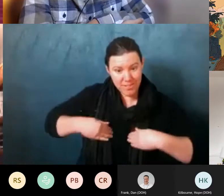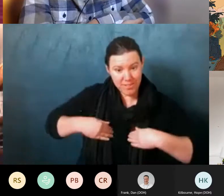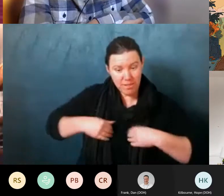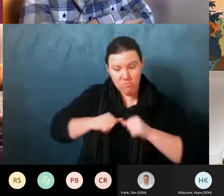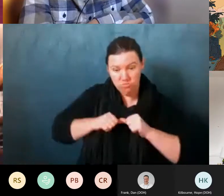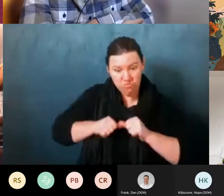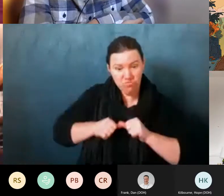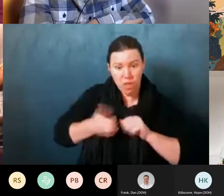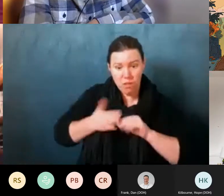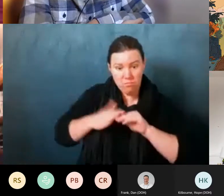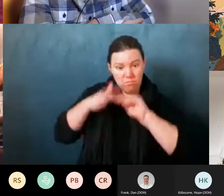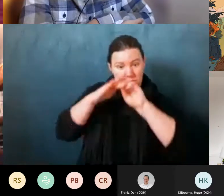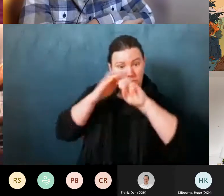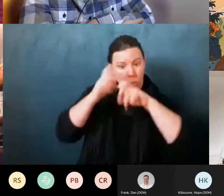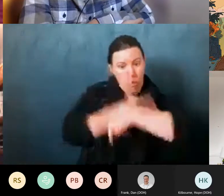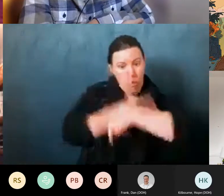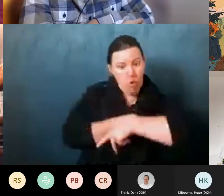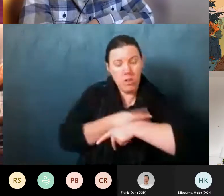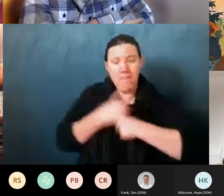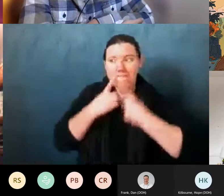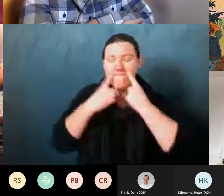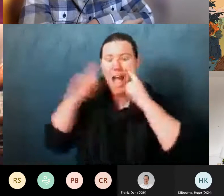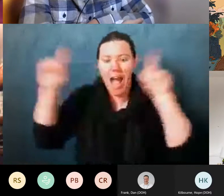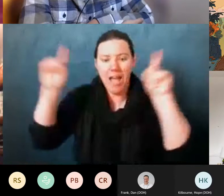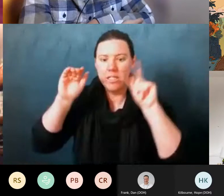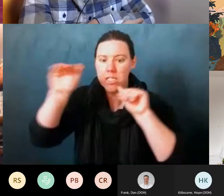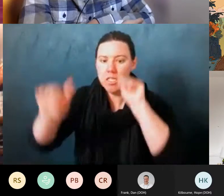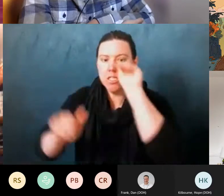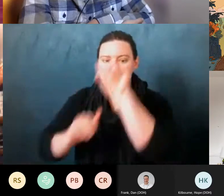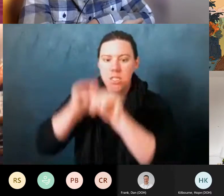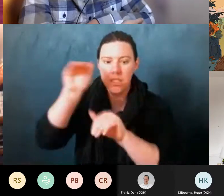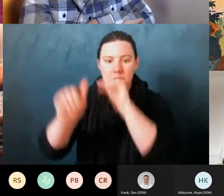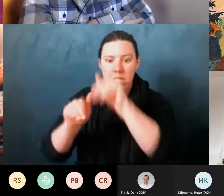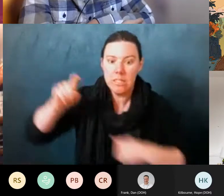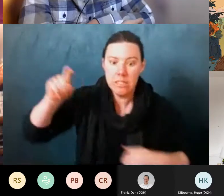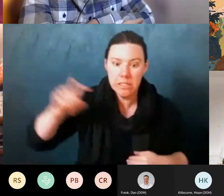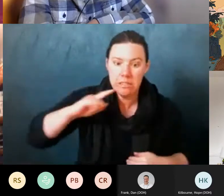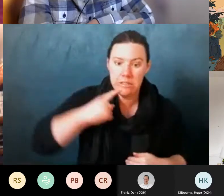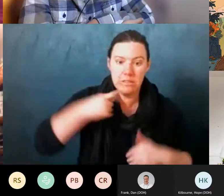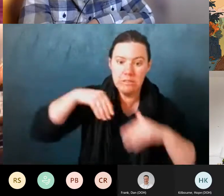probably the end of 2019 and was telling her I was having severe pain in the right side of my breast.